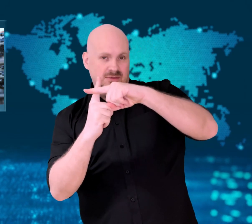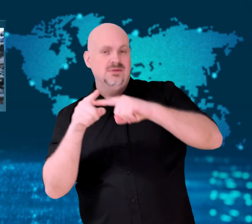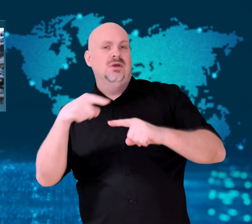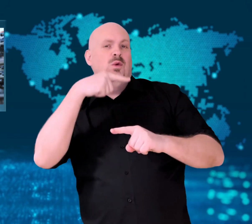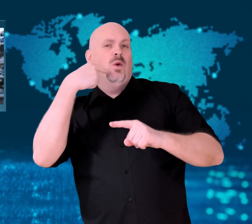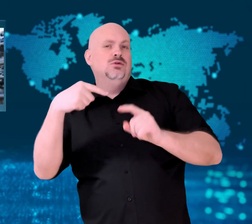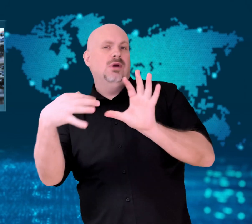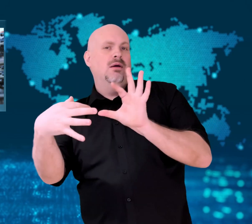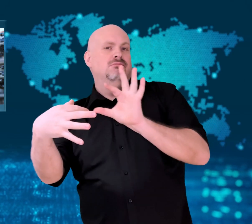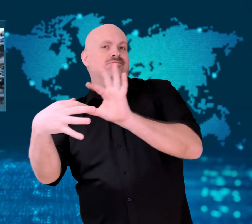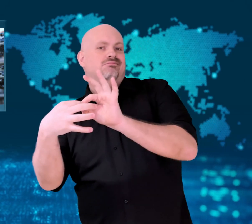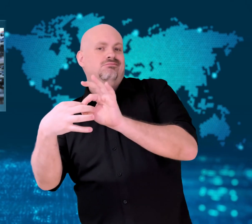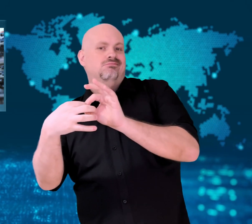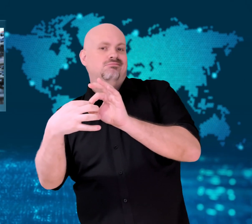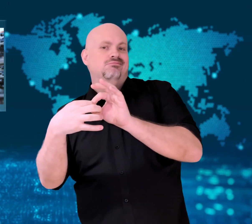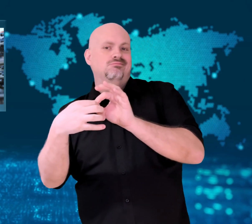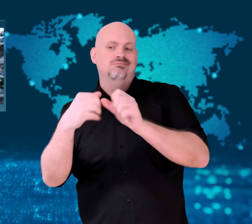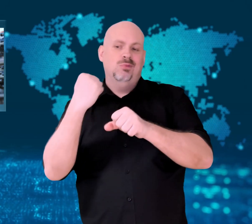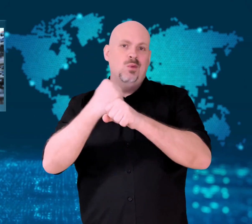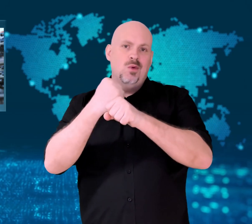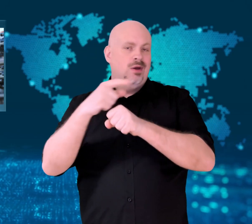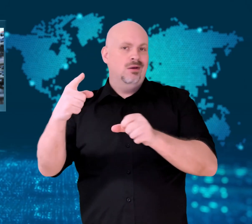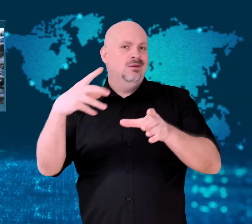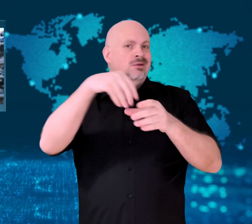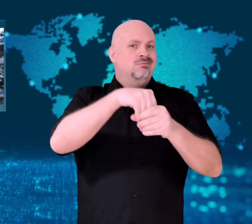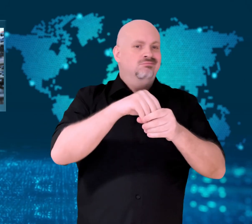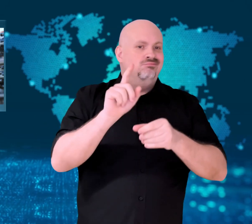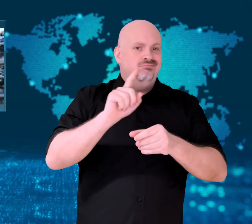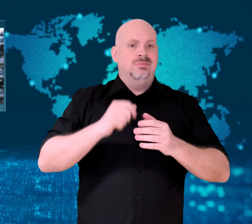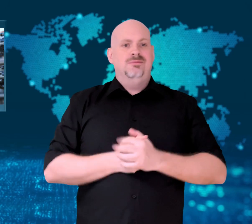but Russia is a non-member.